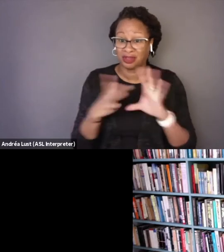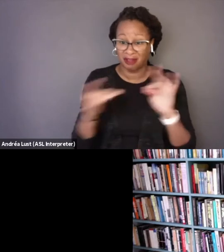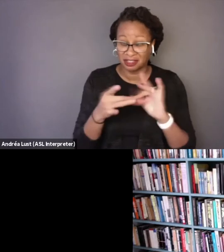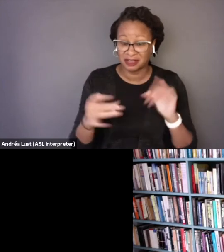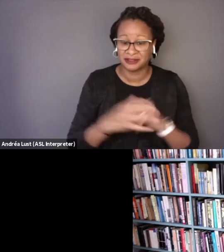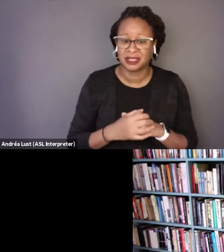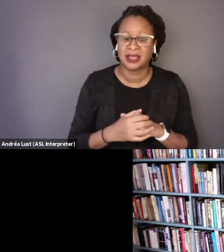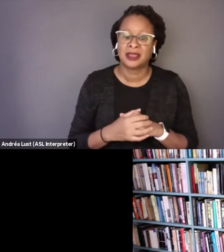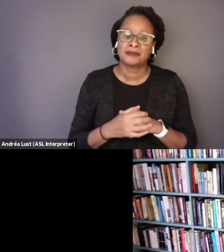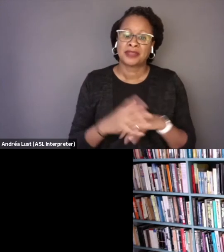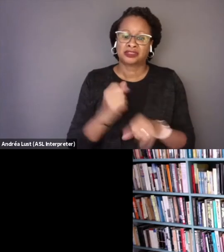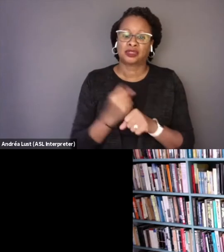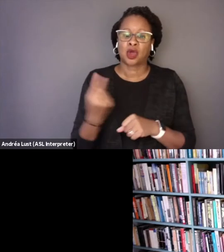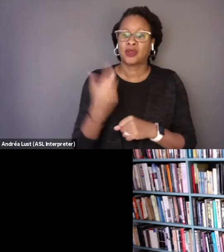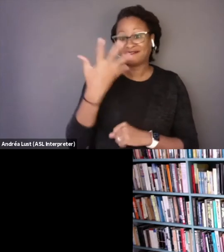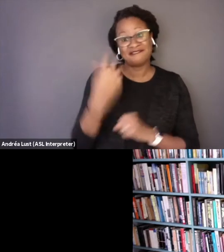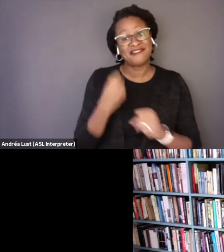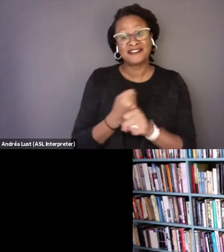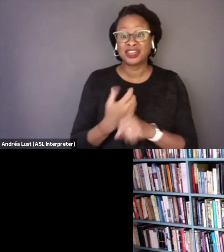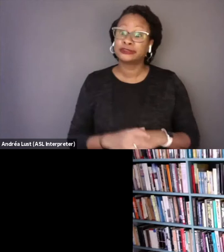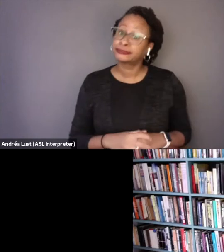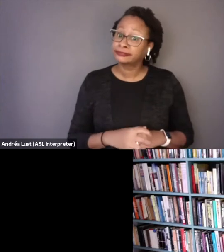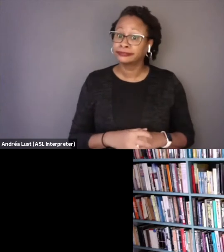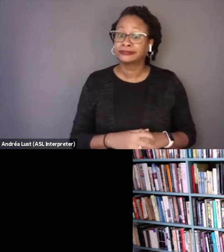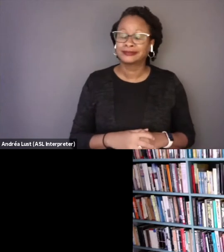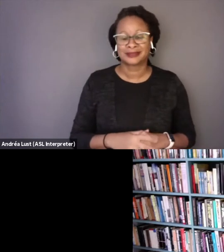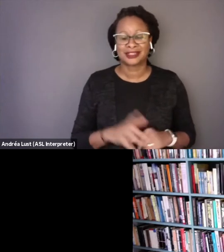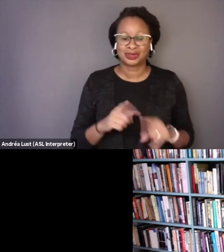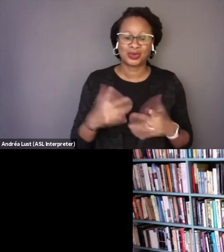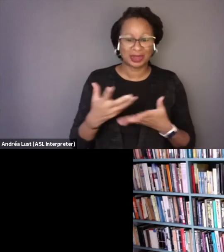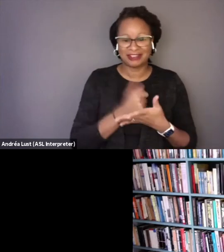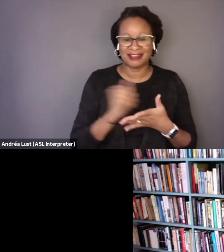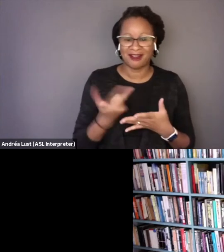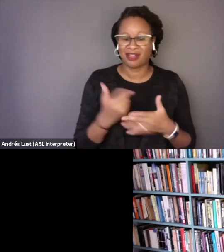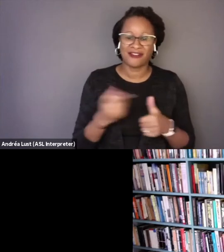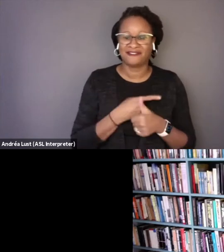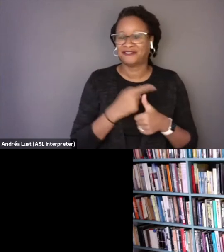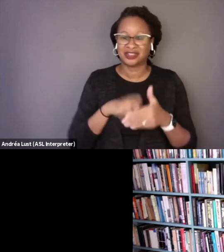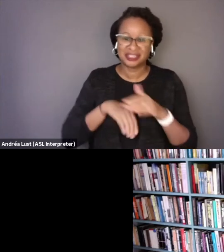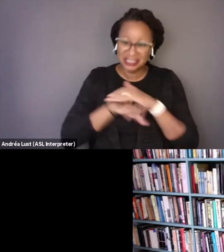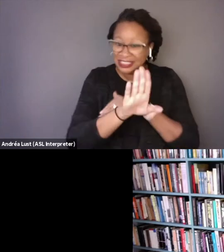it took only five years to actually get our first trip into the archive.